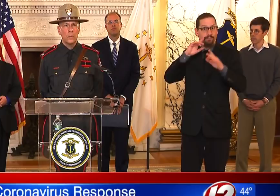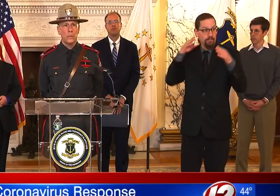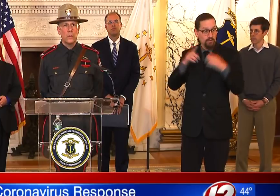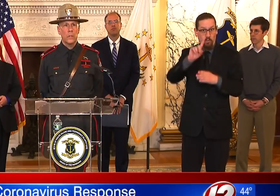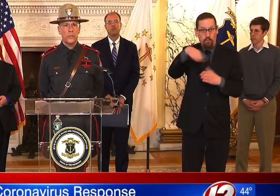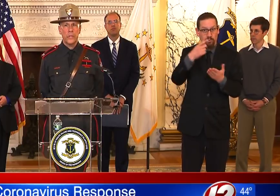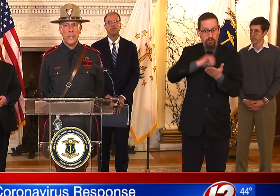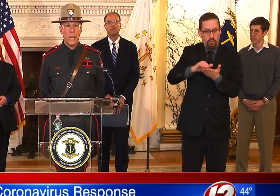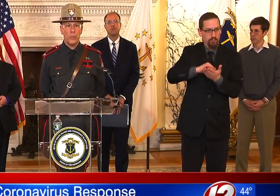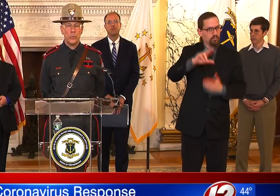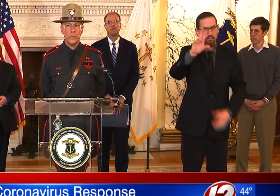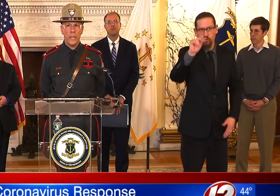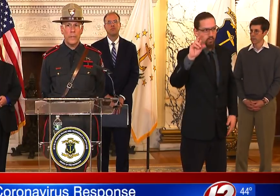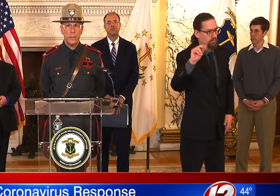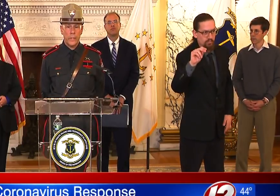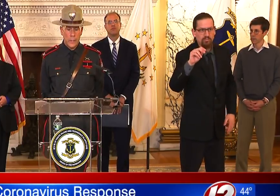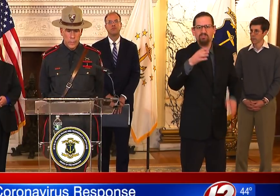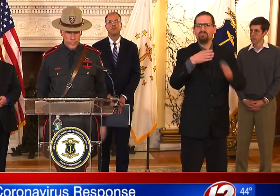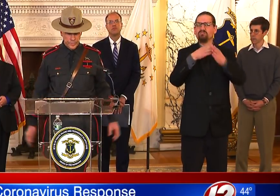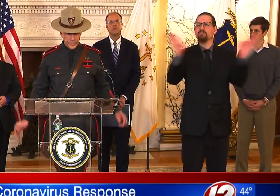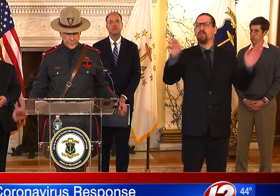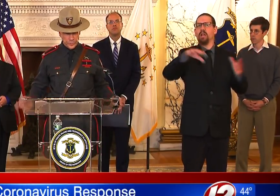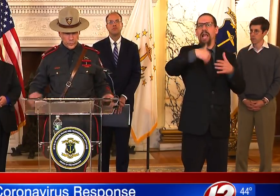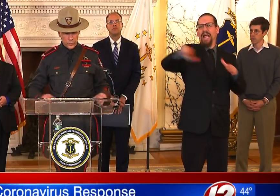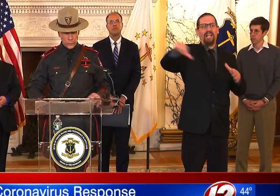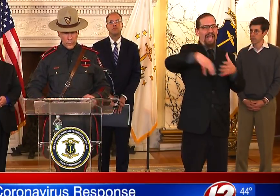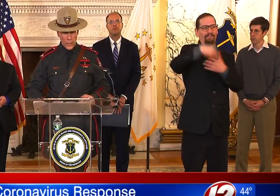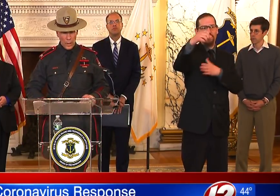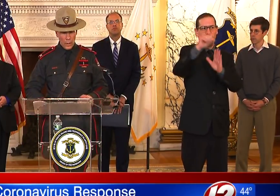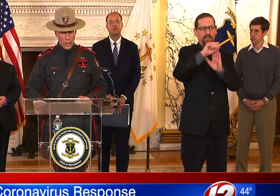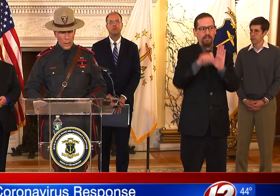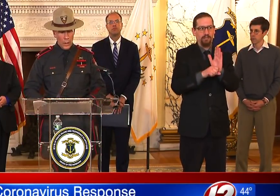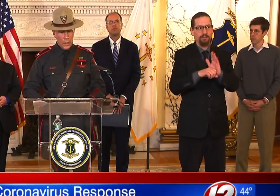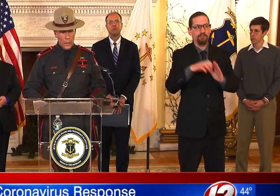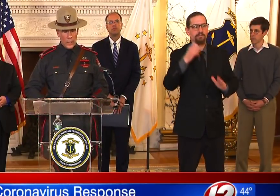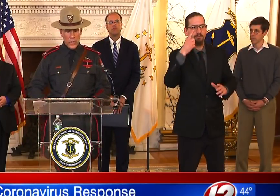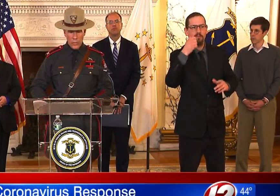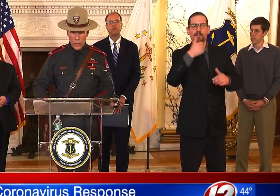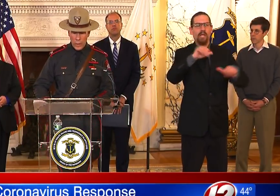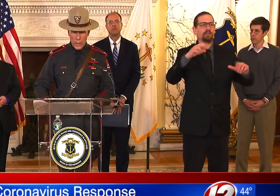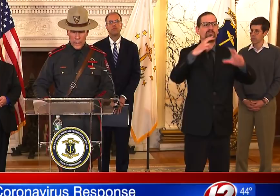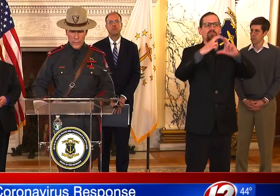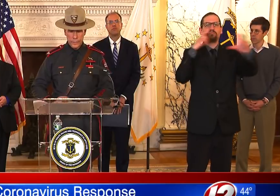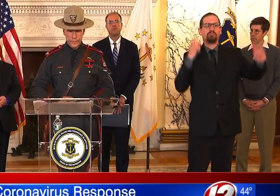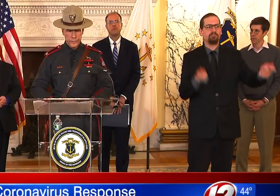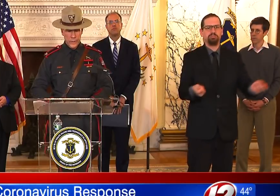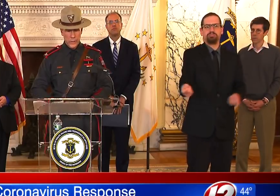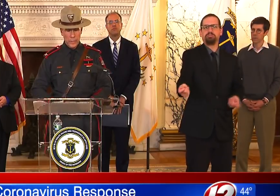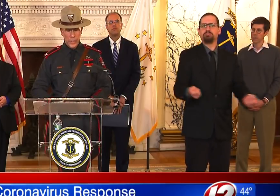ALL OUT-OF-STATE PASSENGER PLATES. NOT COMMERCIAL, INTERSTATE